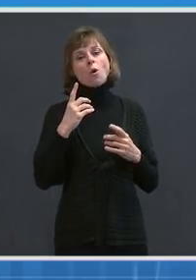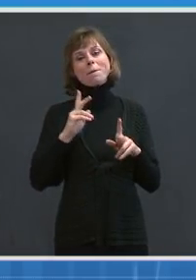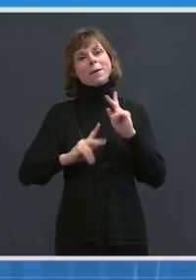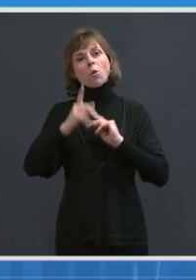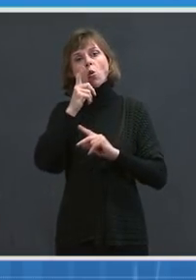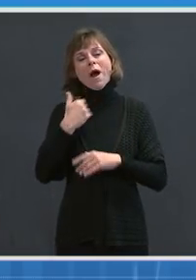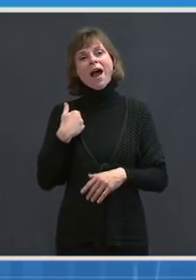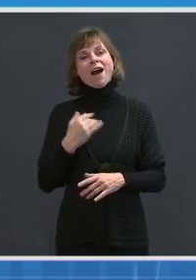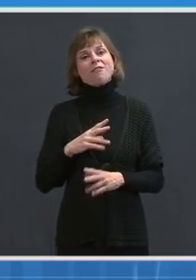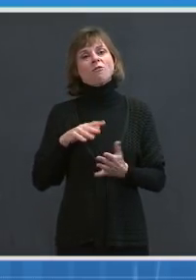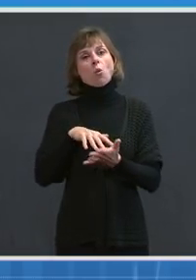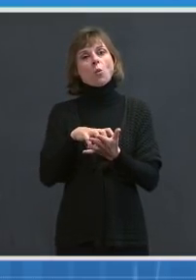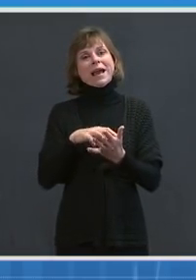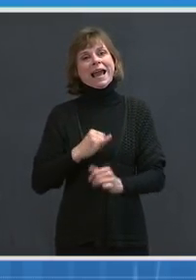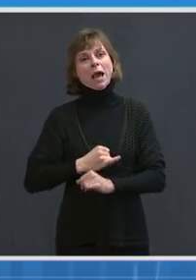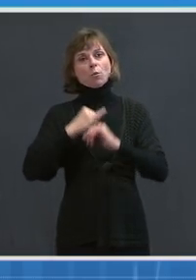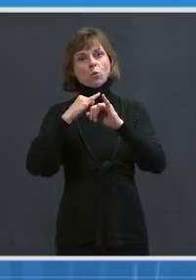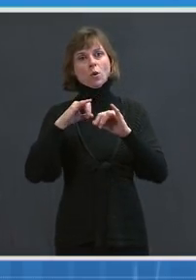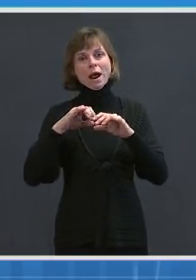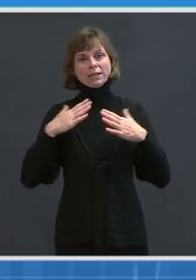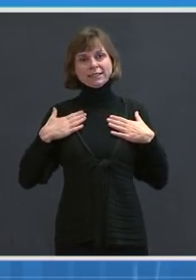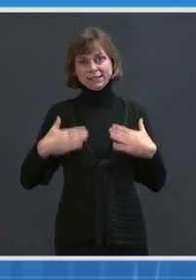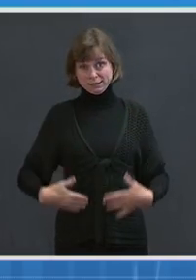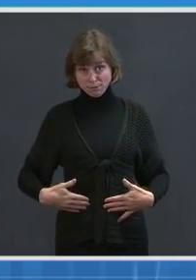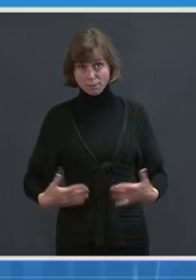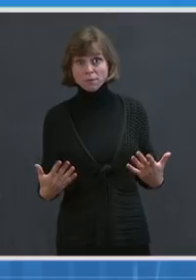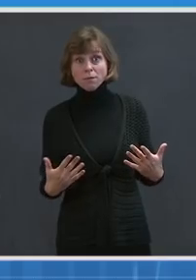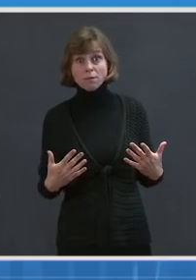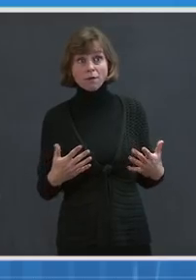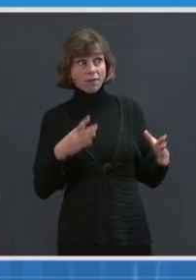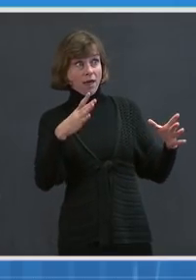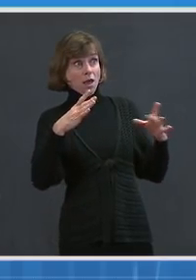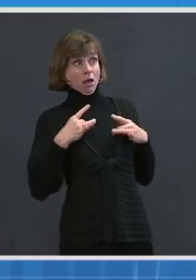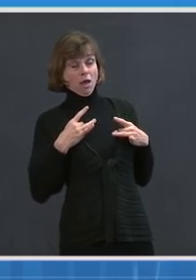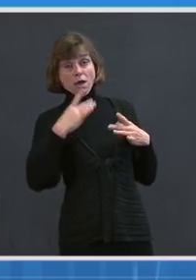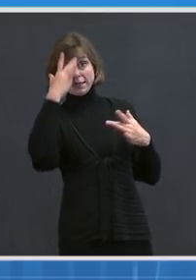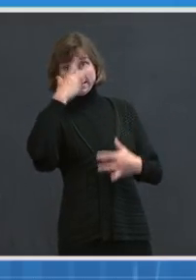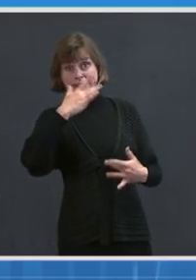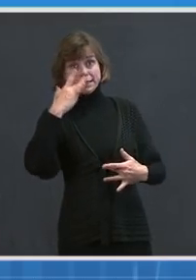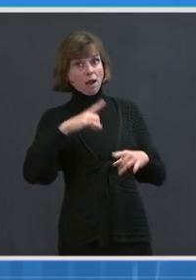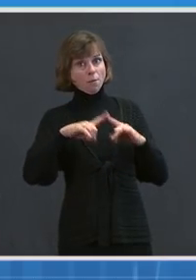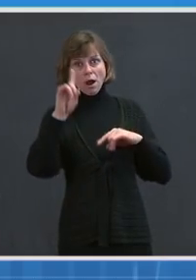who get infected, don't clear the virus very rapidly,